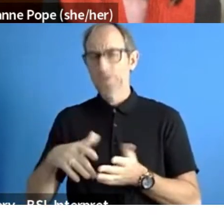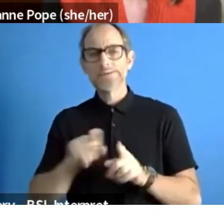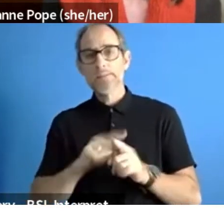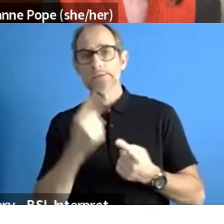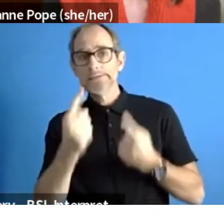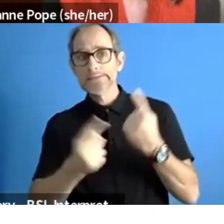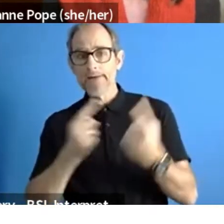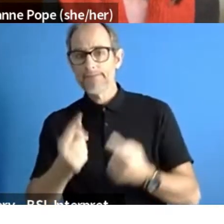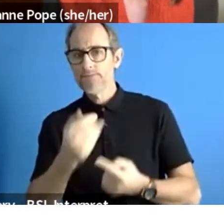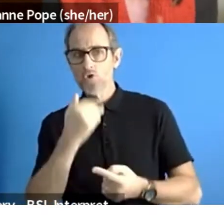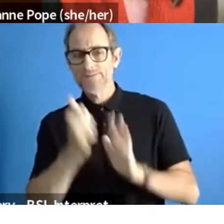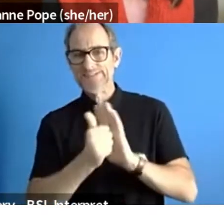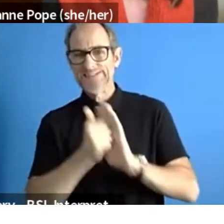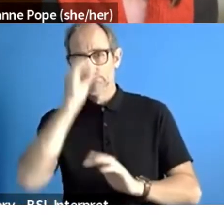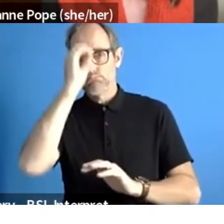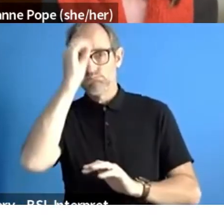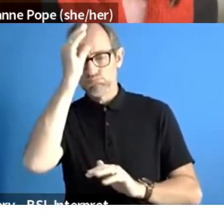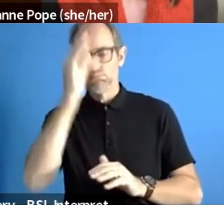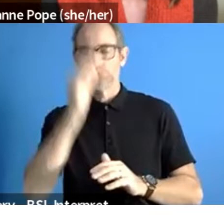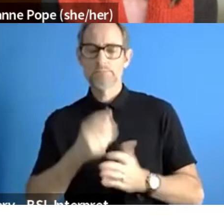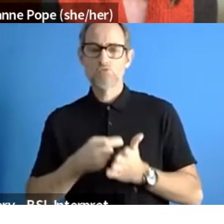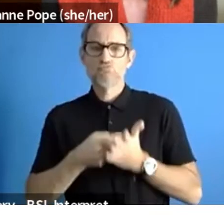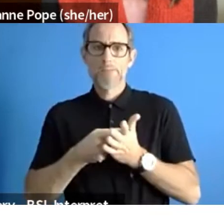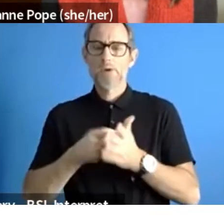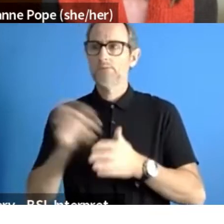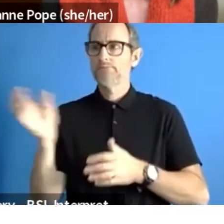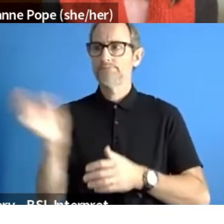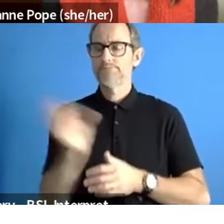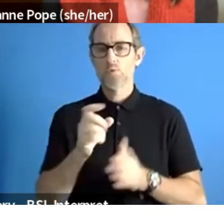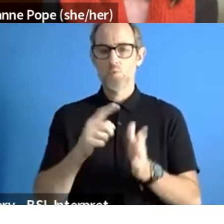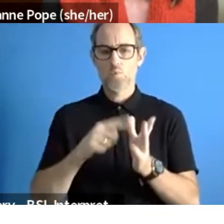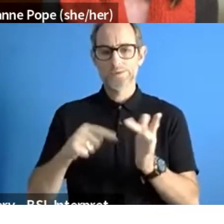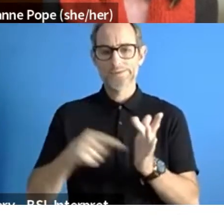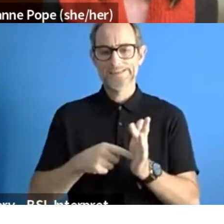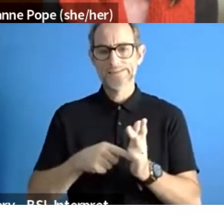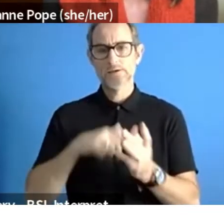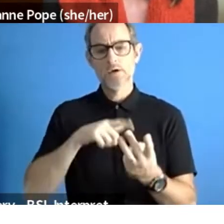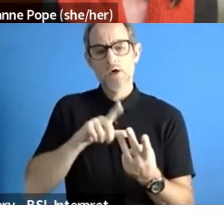Third and final pillar was to up skill the team